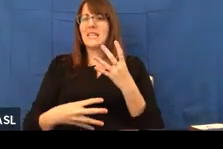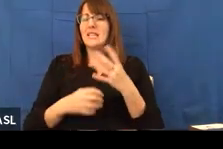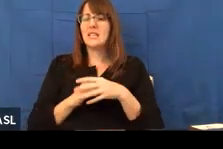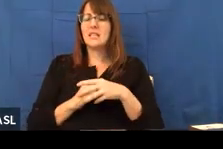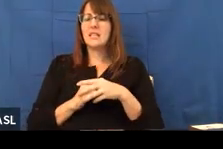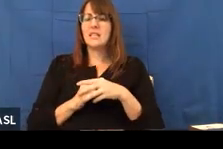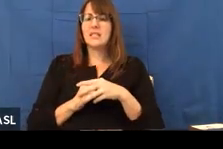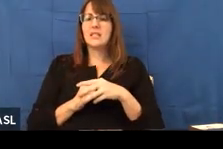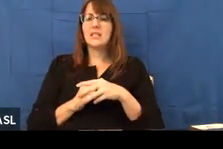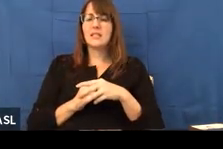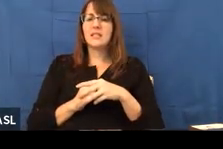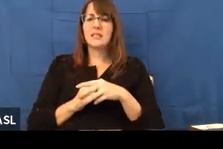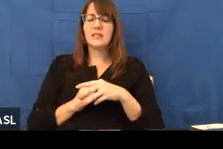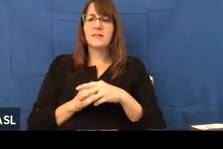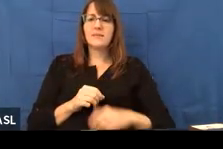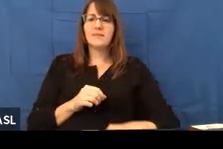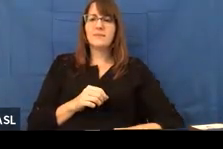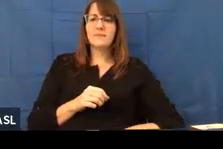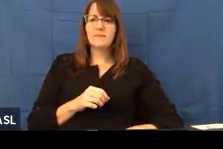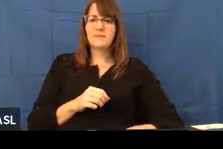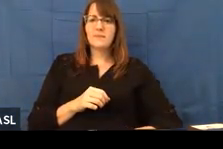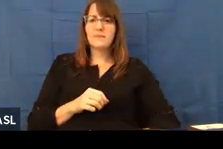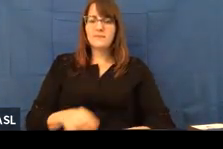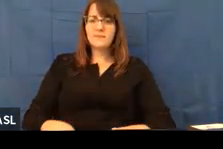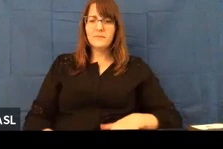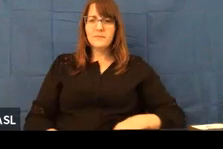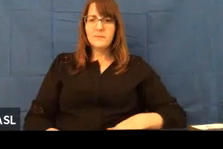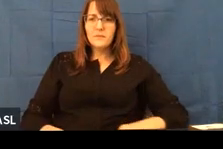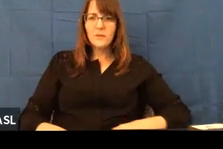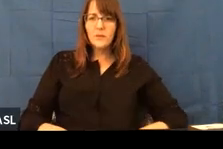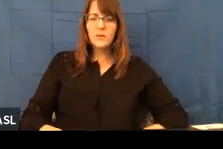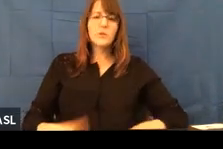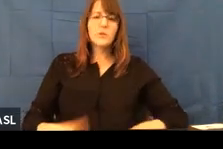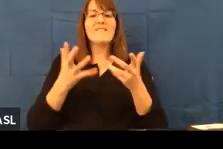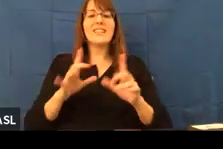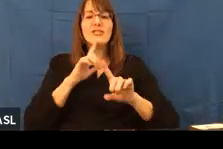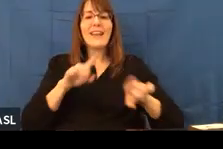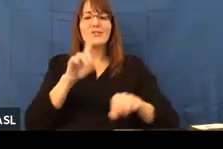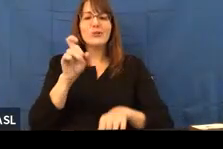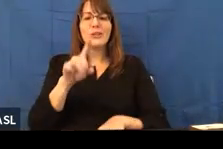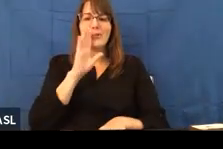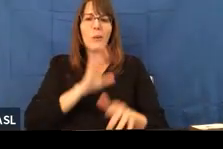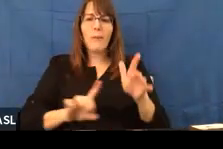Jewyl Alderson Clarke, SDCOE: To be answered questions. And so once the answer questions, it will pop into the Q AMP a section for you.